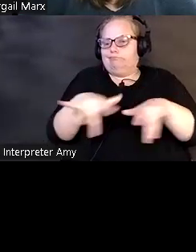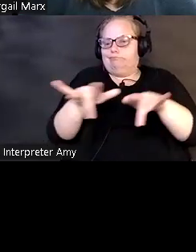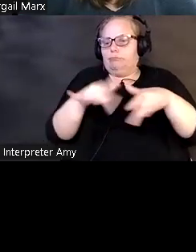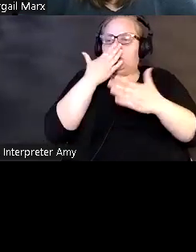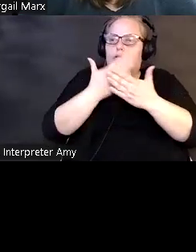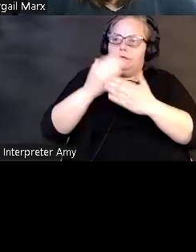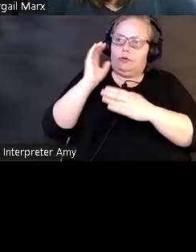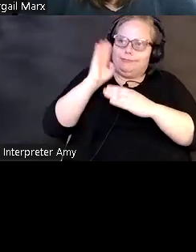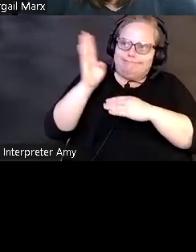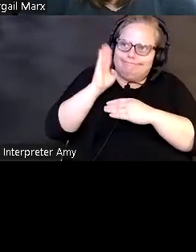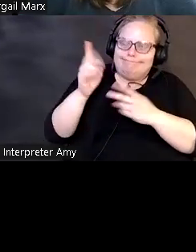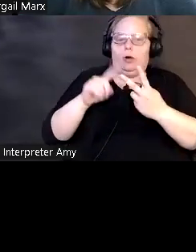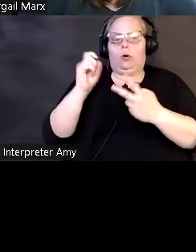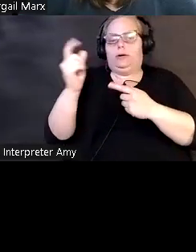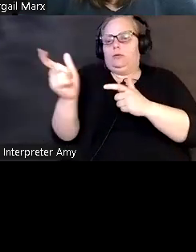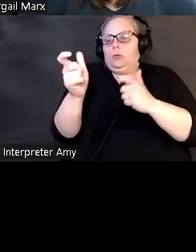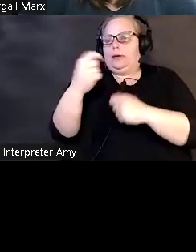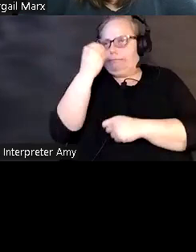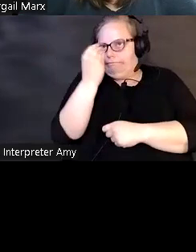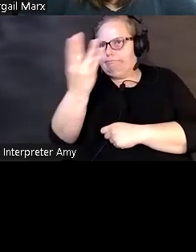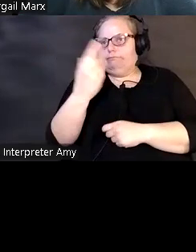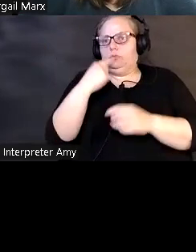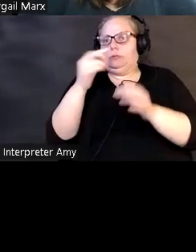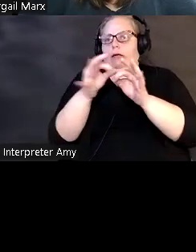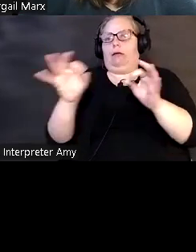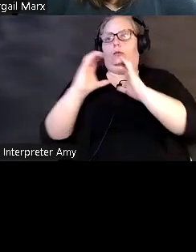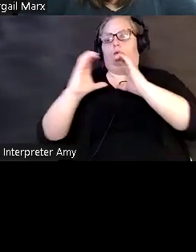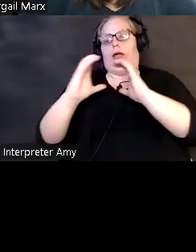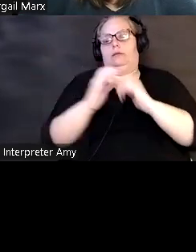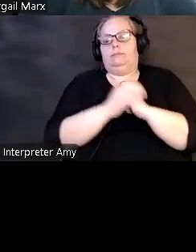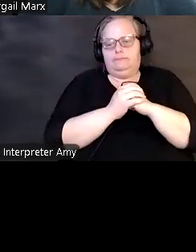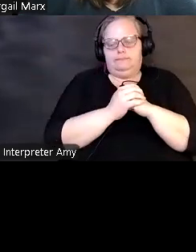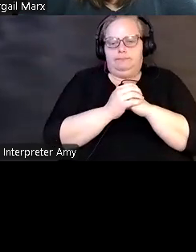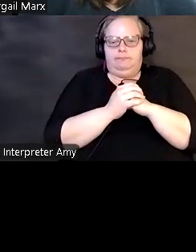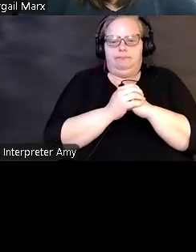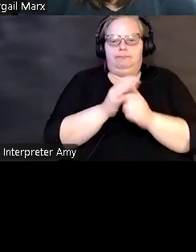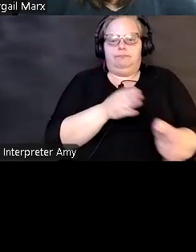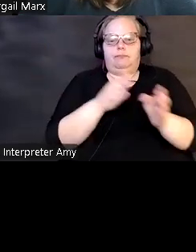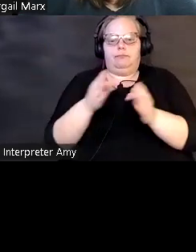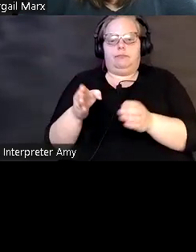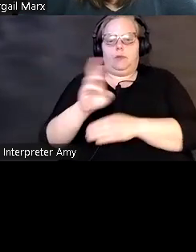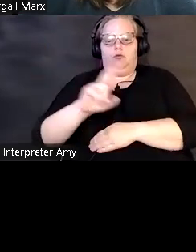something quick that you want to say. Then on the right-hand side of the screen,